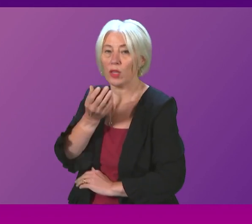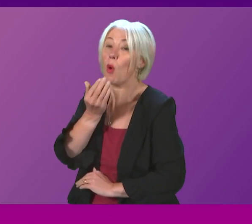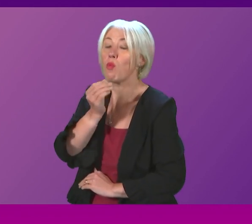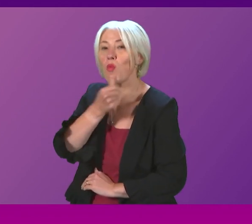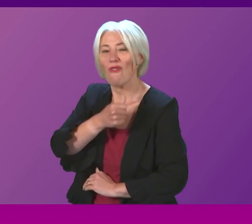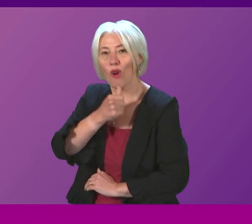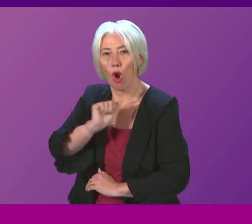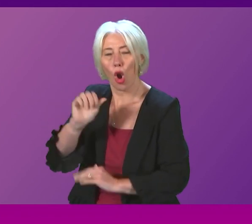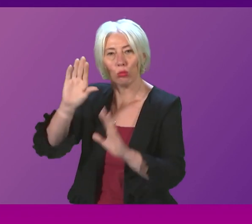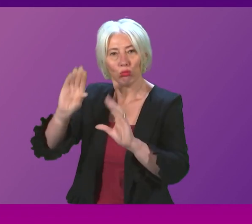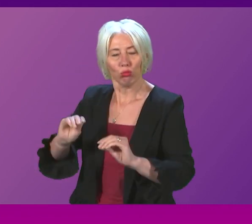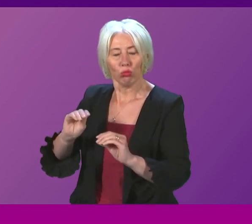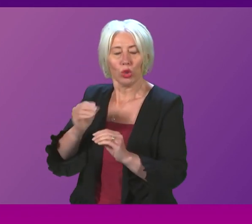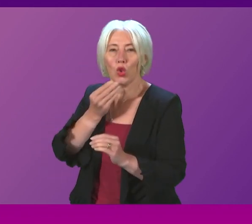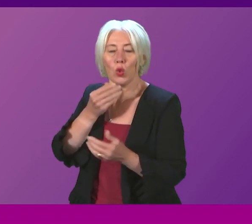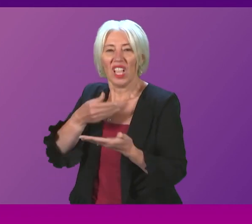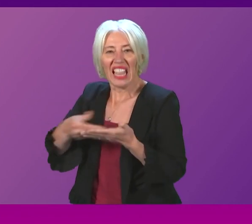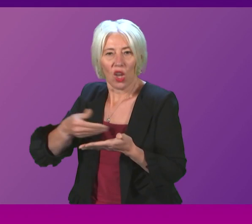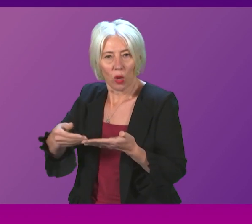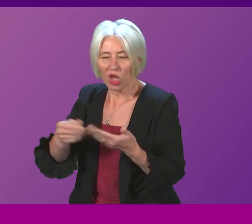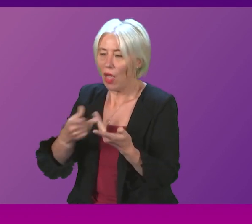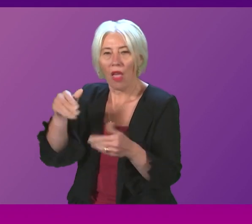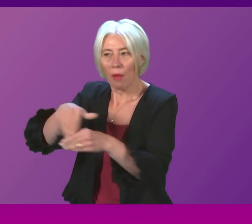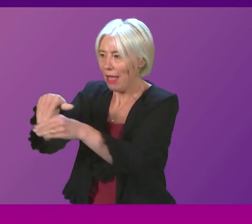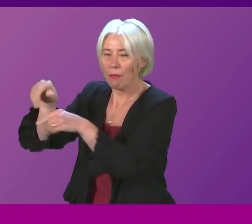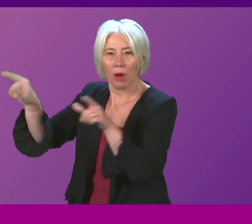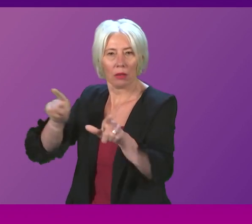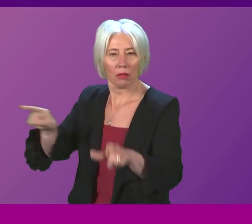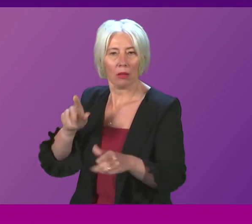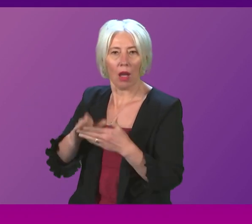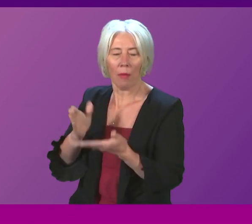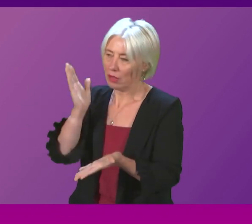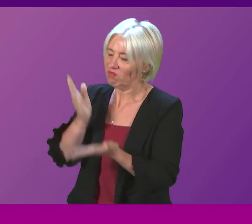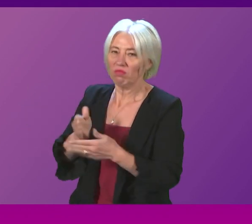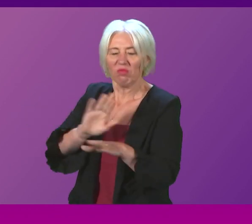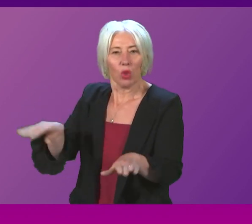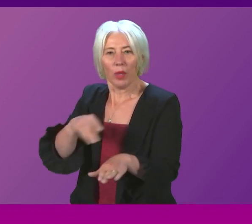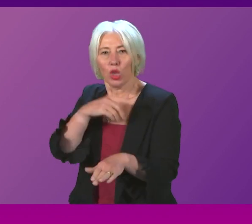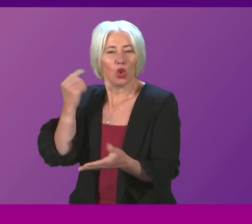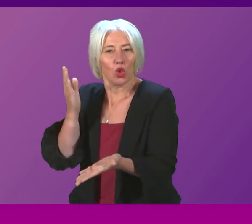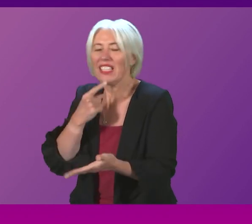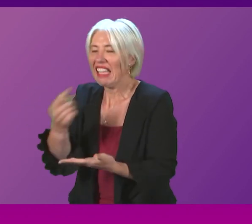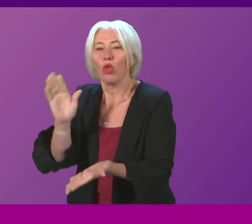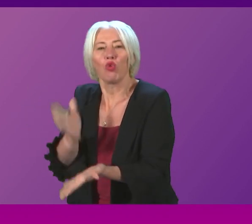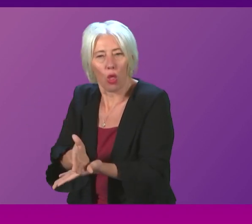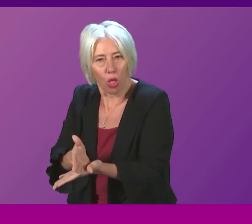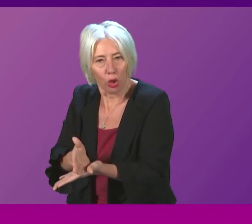avoid language that suggests that other members are being deliberately untruthful.